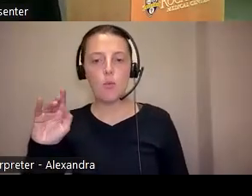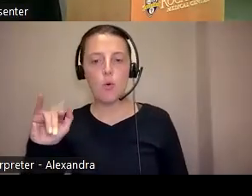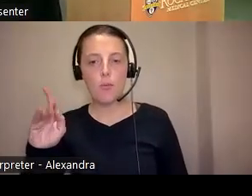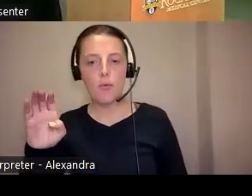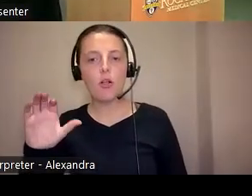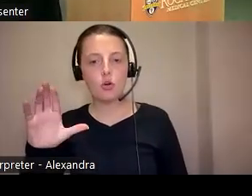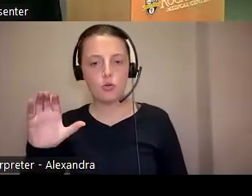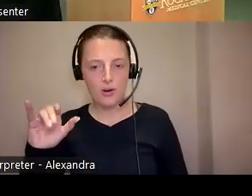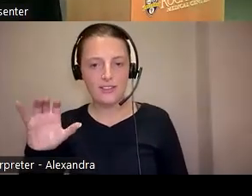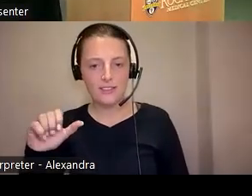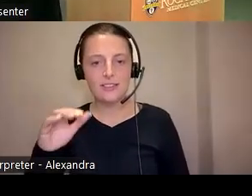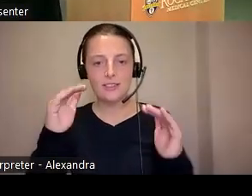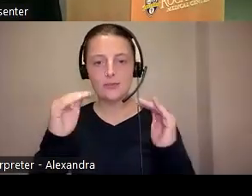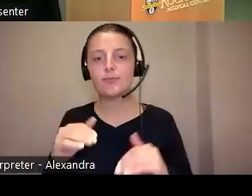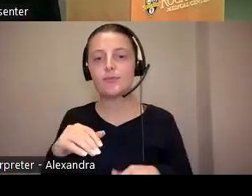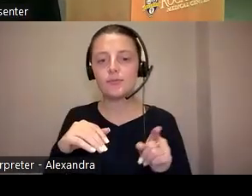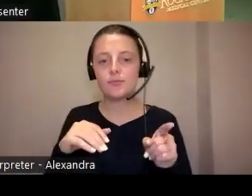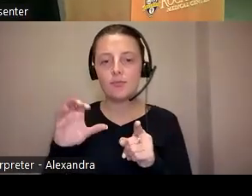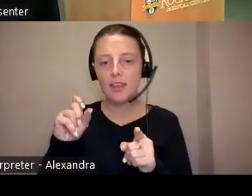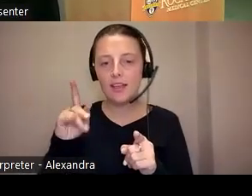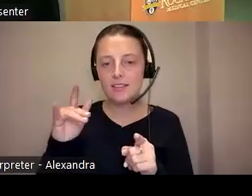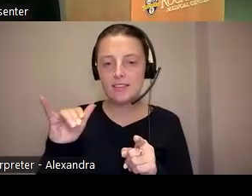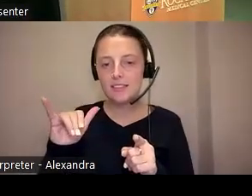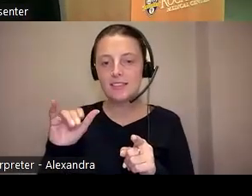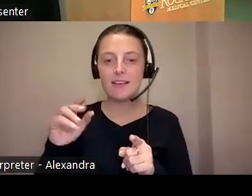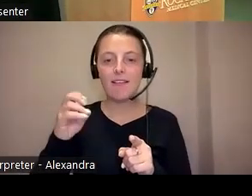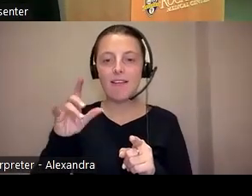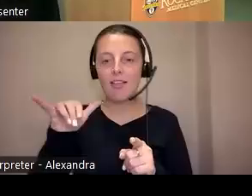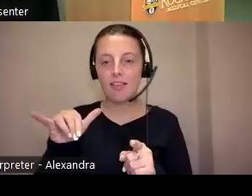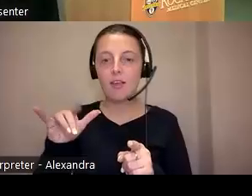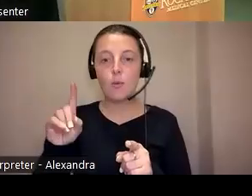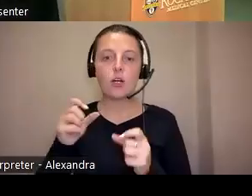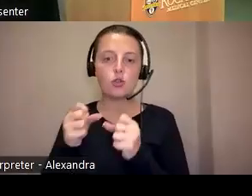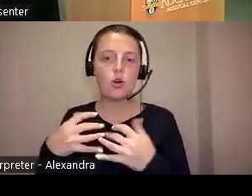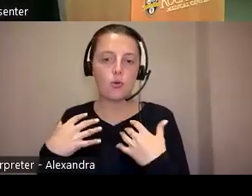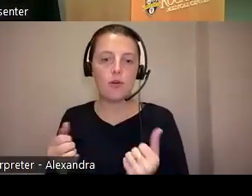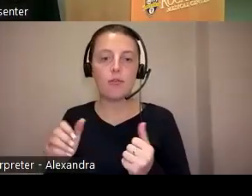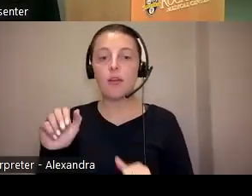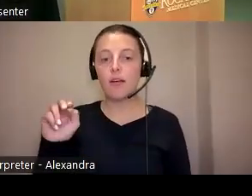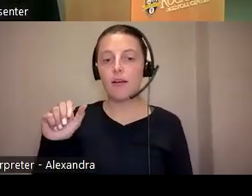Pier Brides, and our peer at G92. Both of them are our moderators today for our panel. Also,